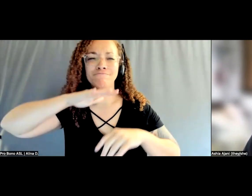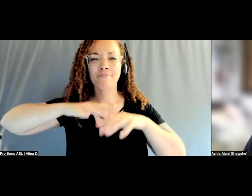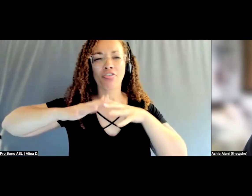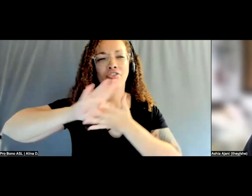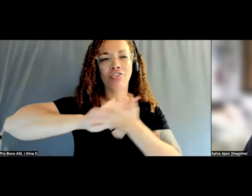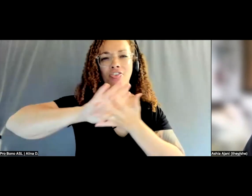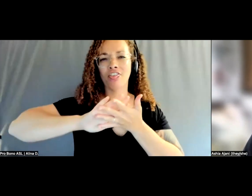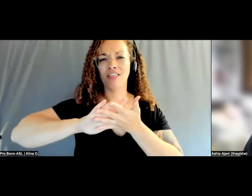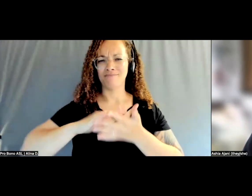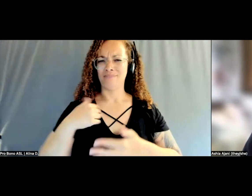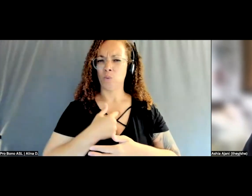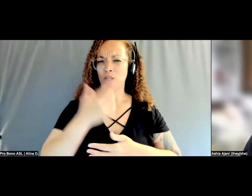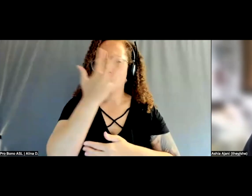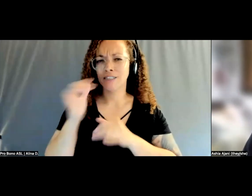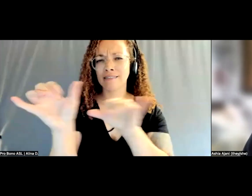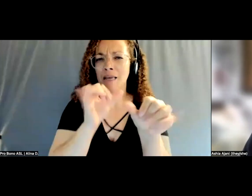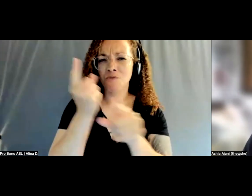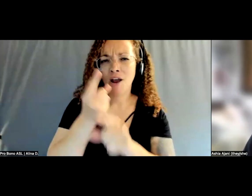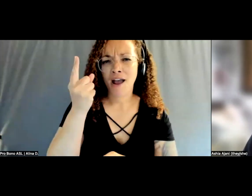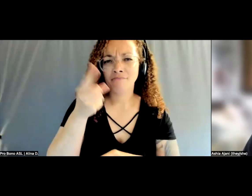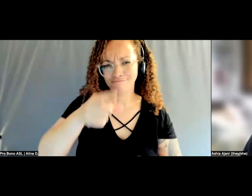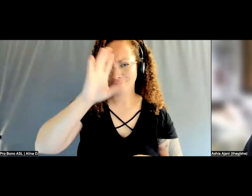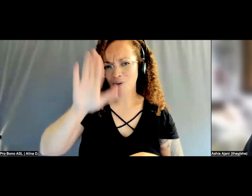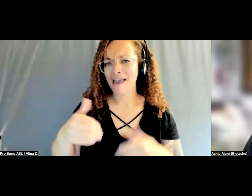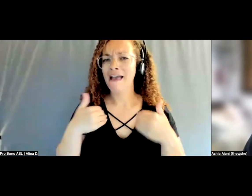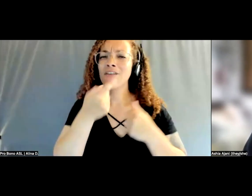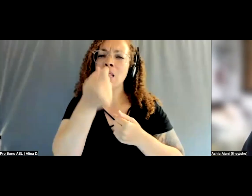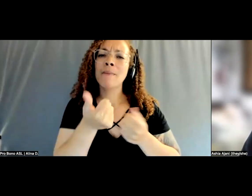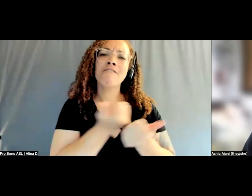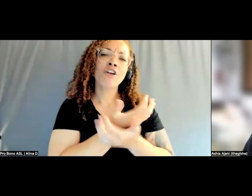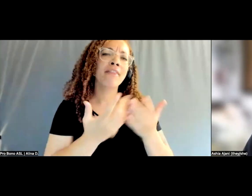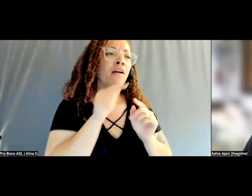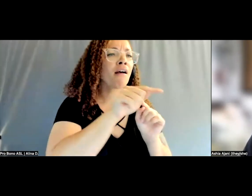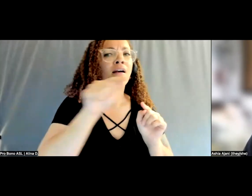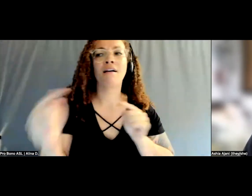oh don't you know we got a lil bit of everything in us. can you use some creative license